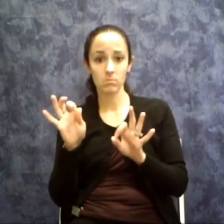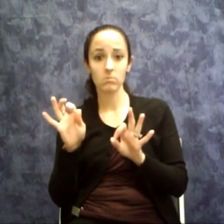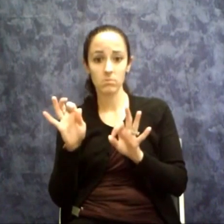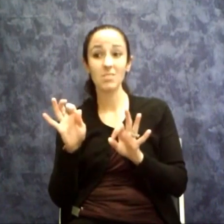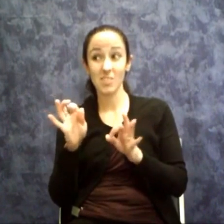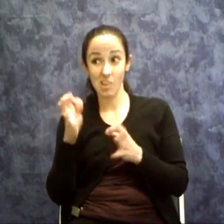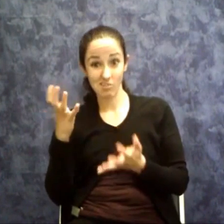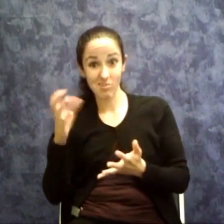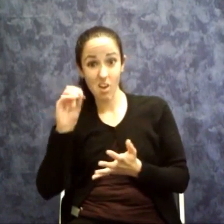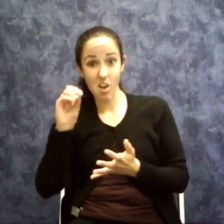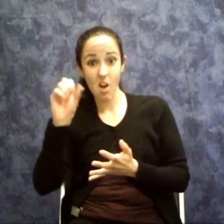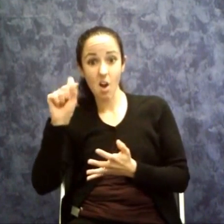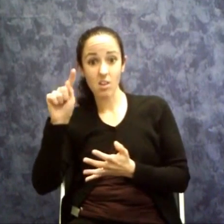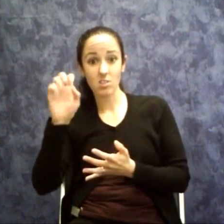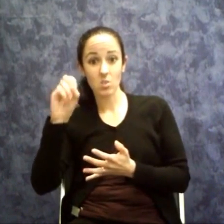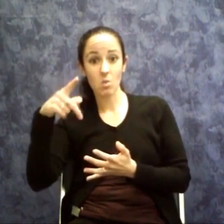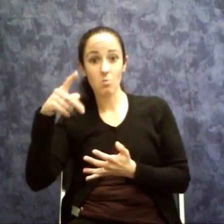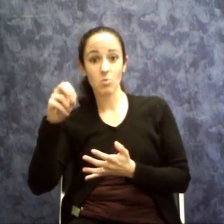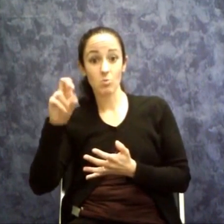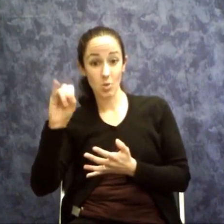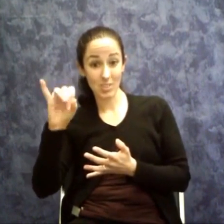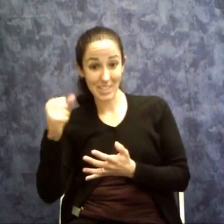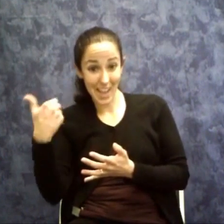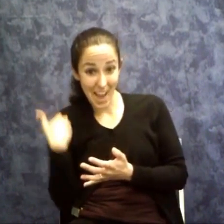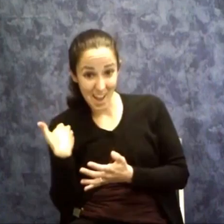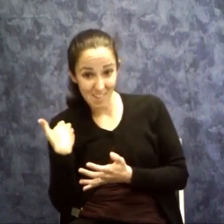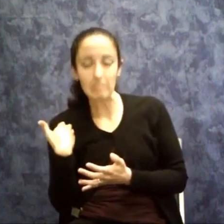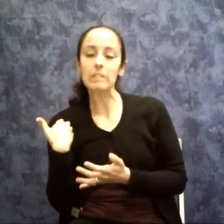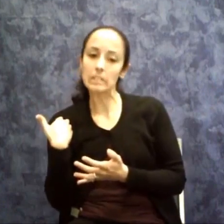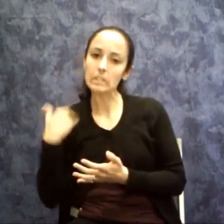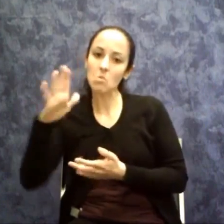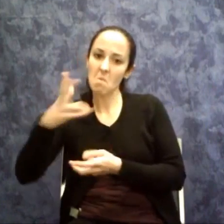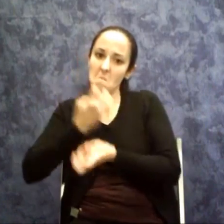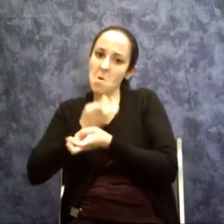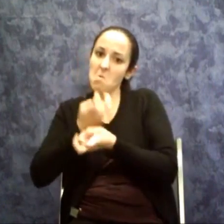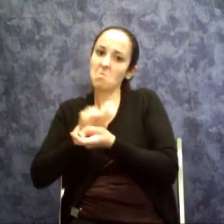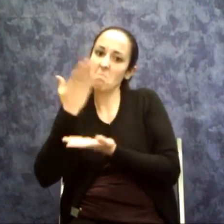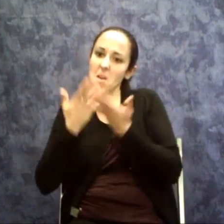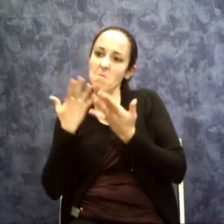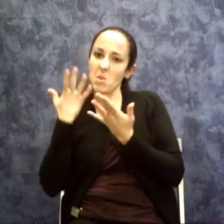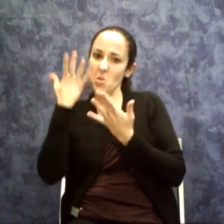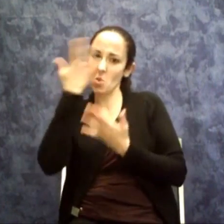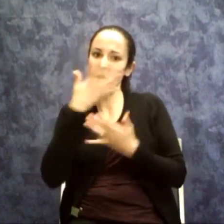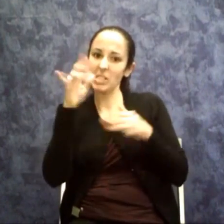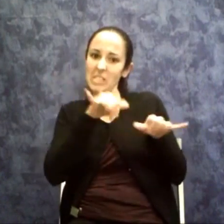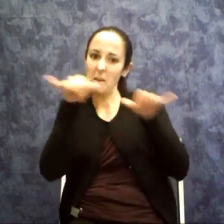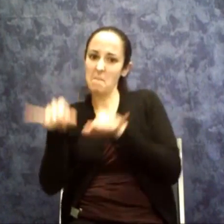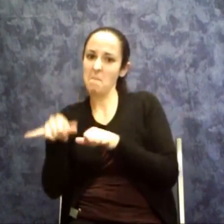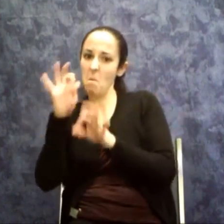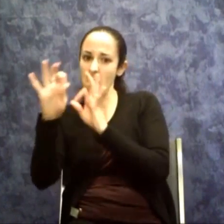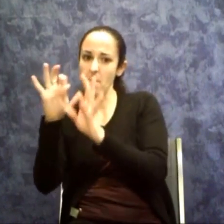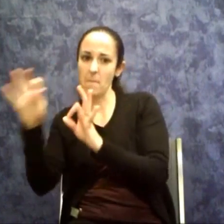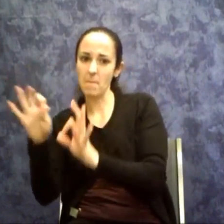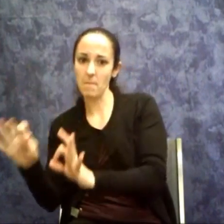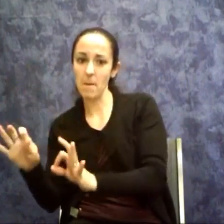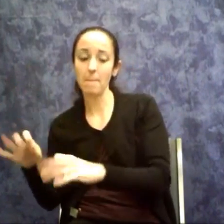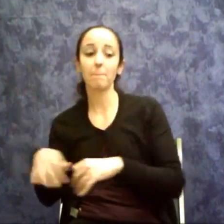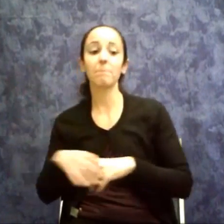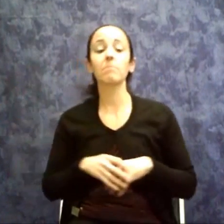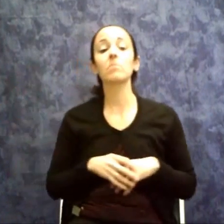If you have osteoporosis, it’s like having hundreds of tiny holes in your bones, just like a sponge.